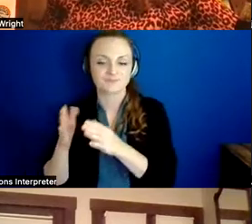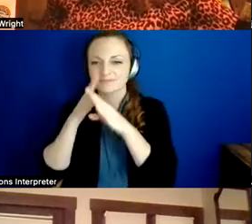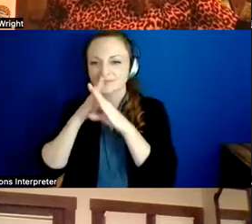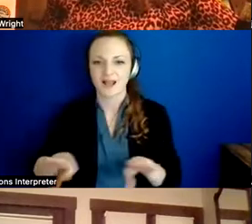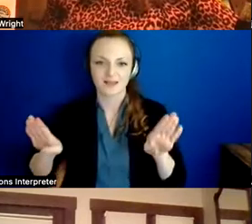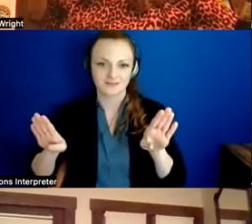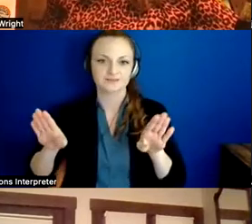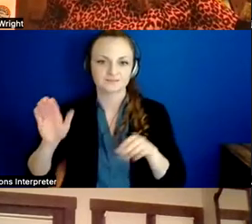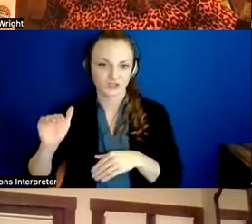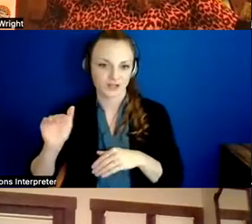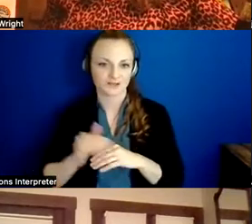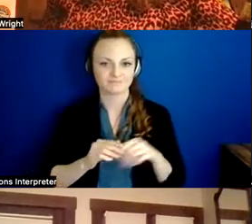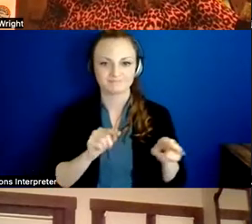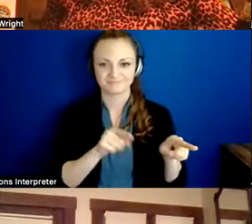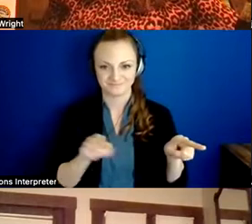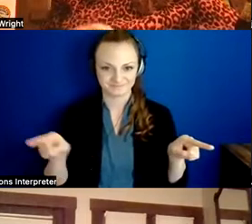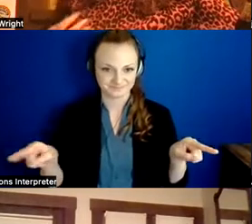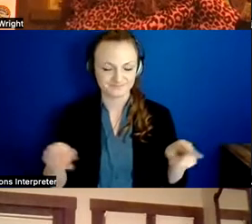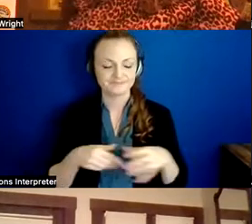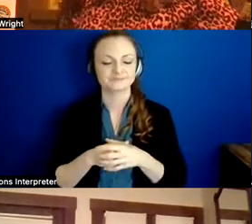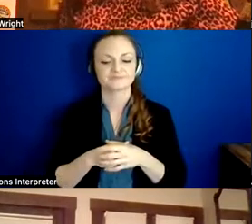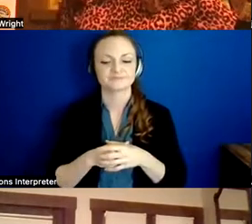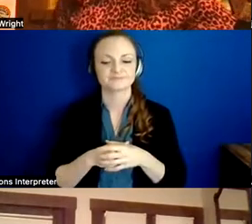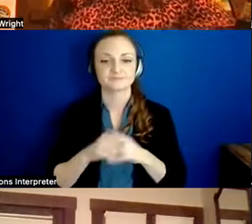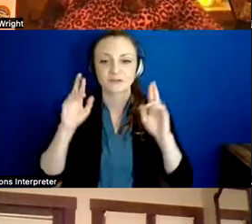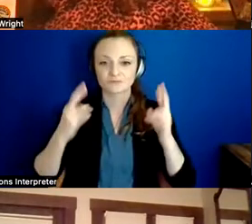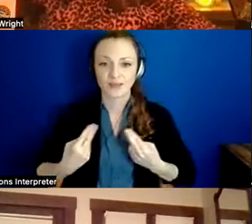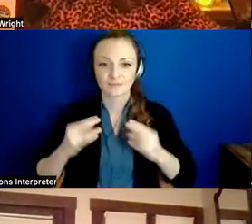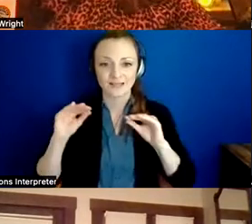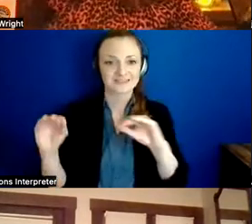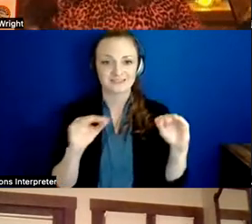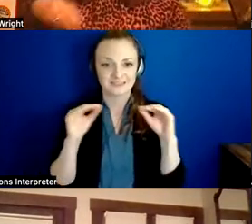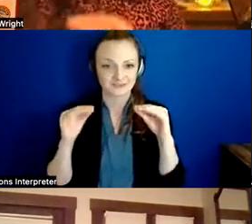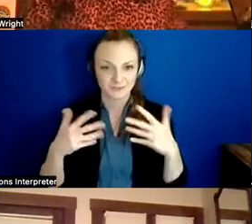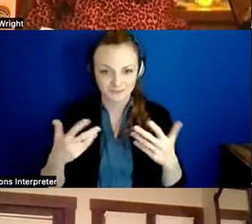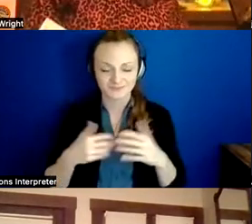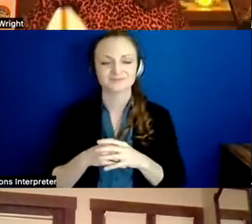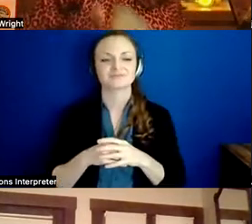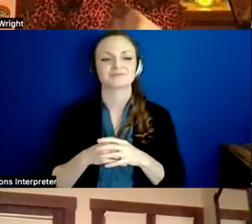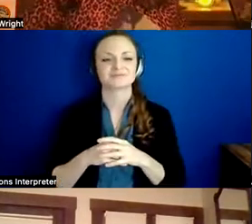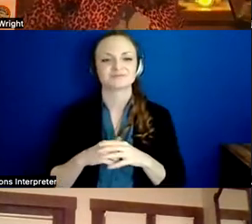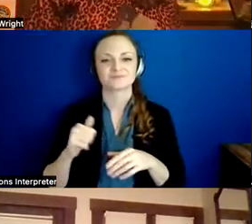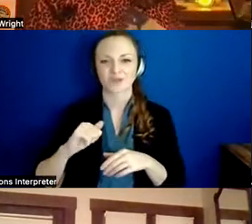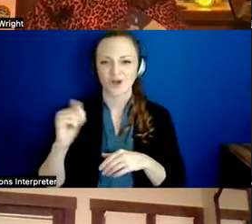19:42:17 Right, and with the Rabbis teach us, of course, is that we all have all 4 of